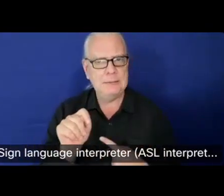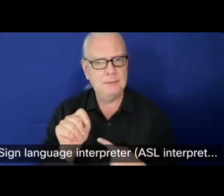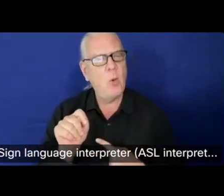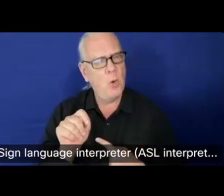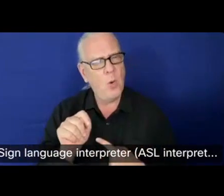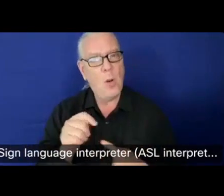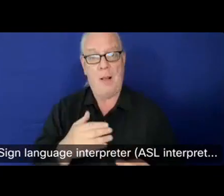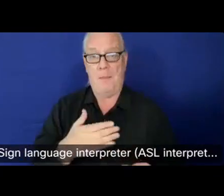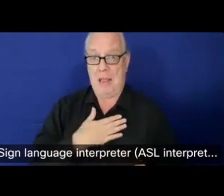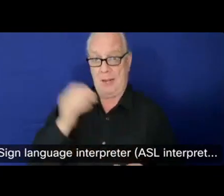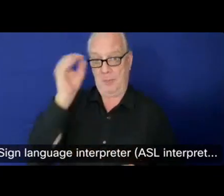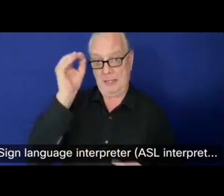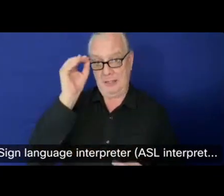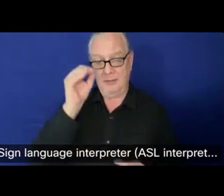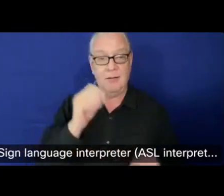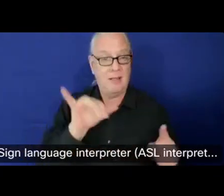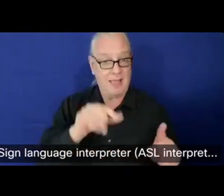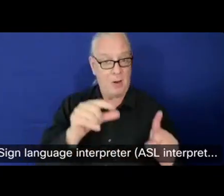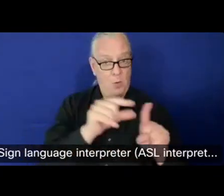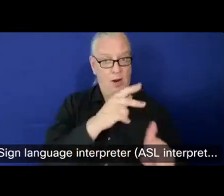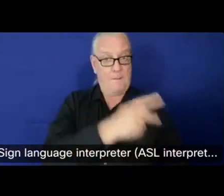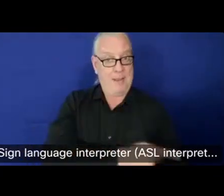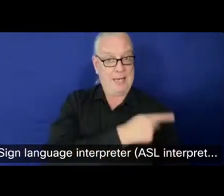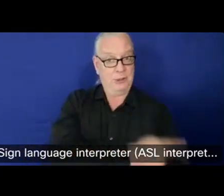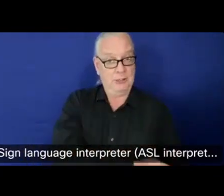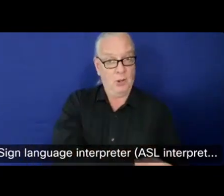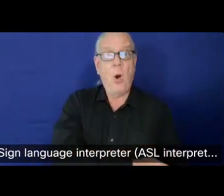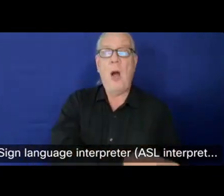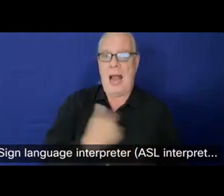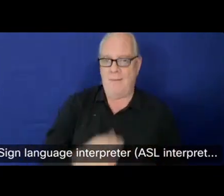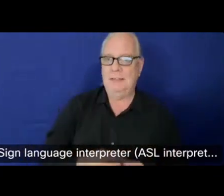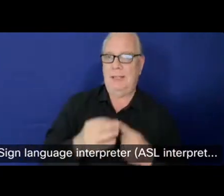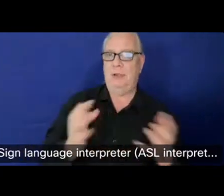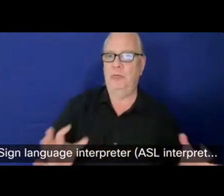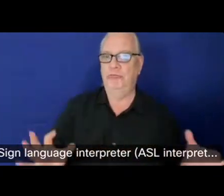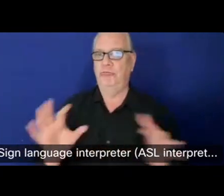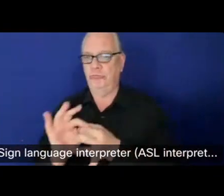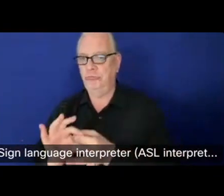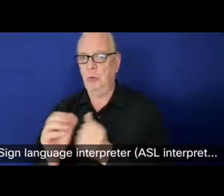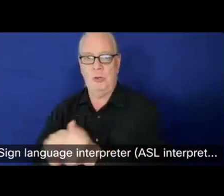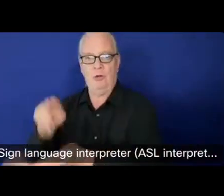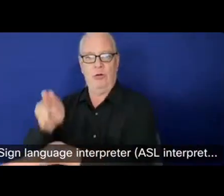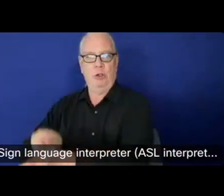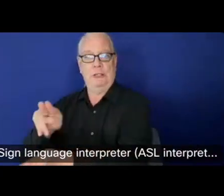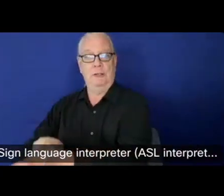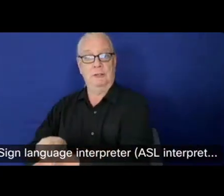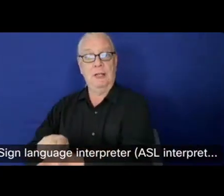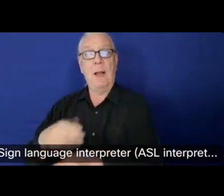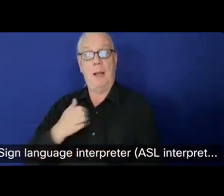and nurses. And as a nurse, I feel a way about my patients. And so that's why I use that word. If clients is the word